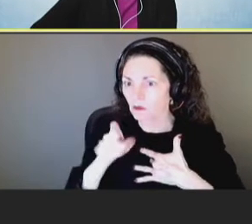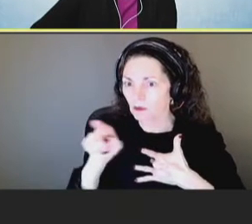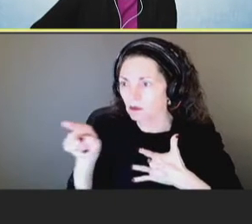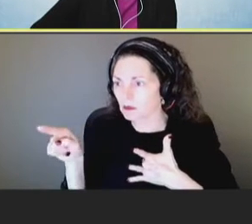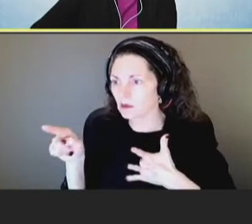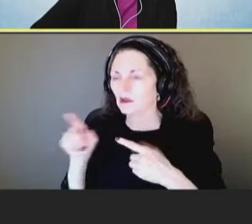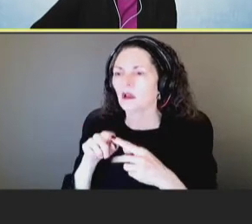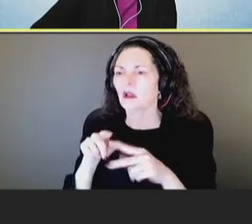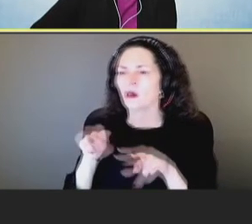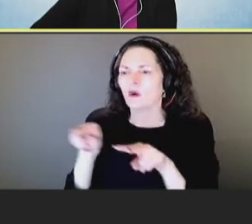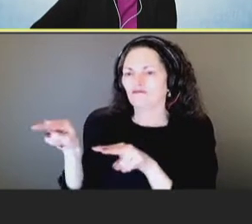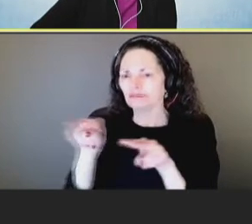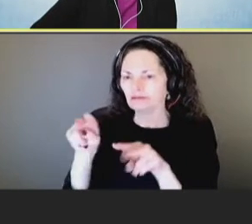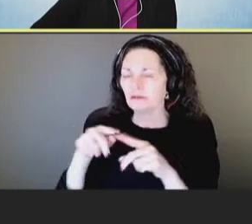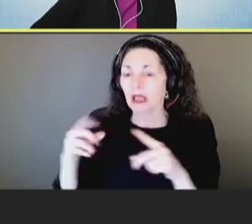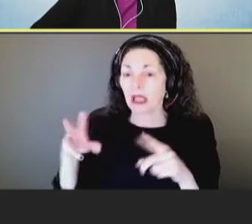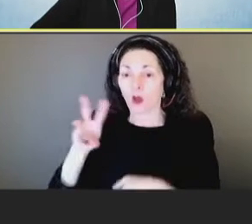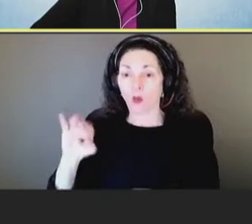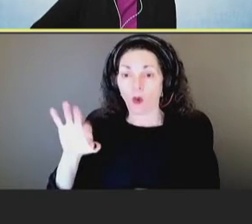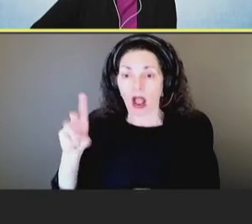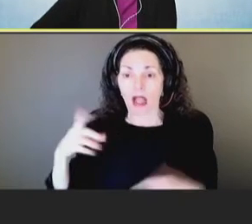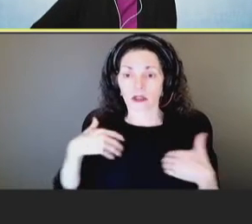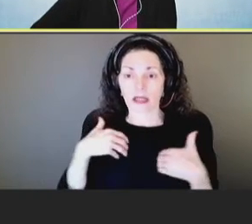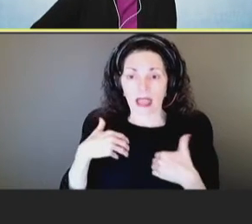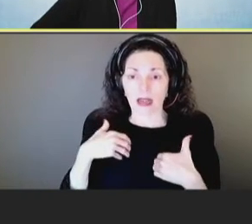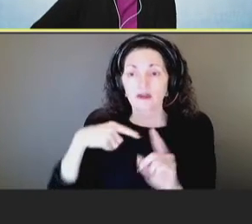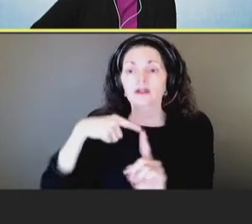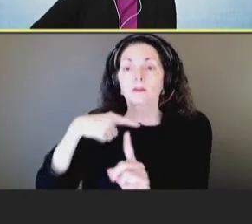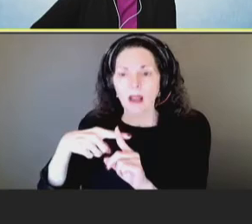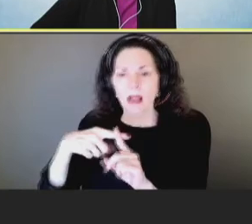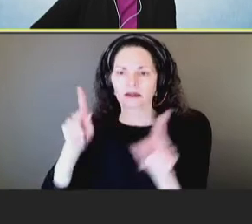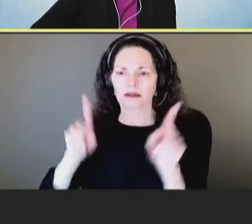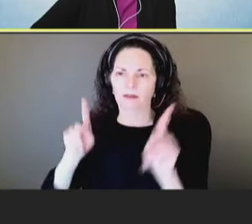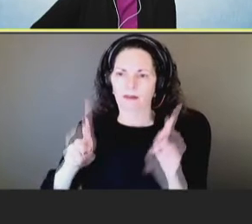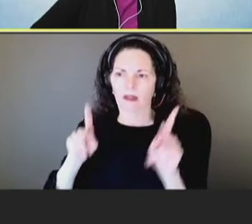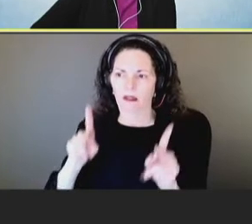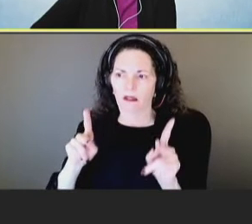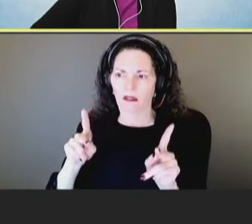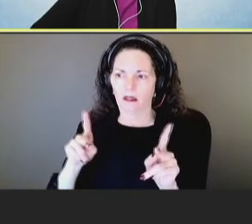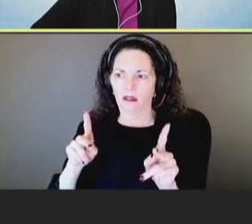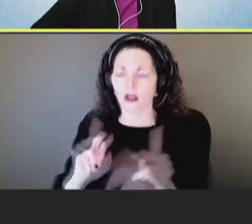in wild animals and as well as in humans, risk assessments are performed. Now, concurrently,